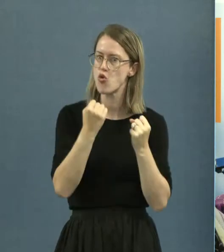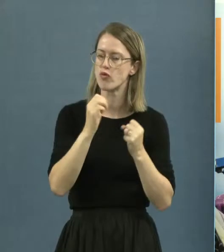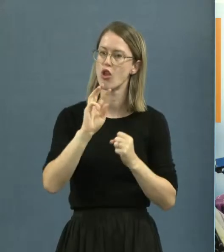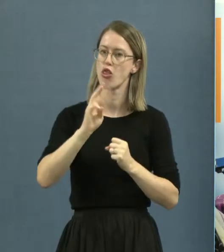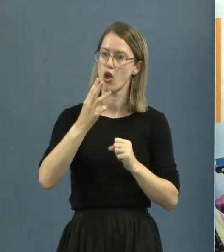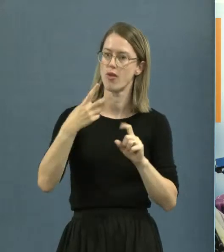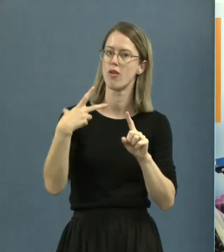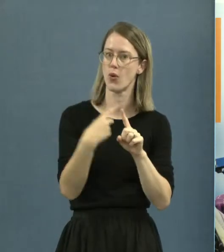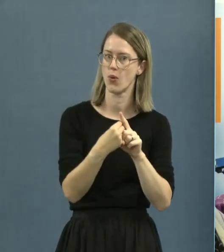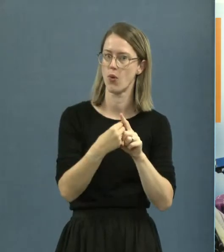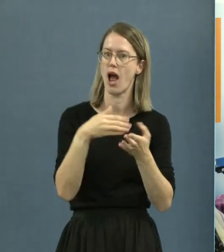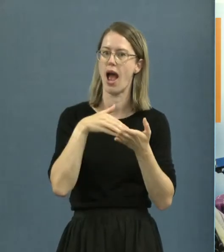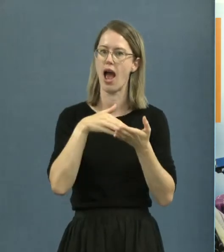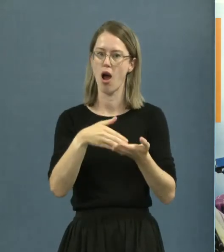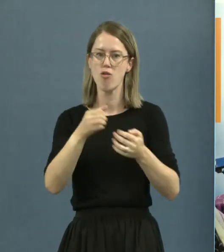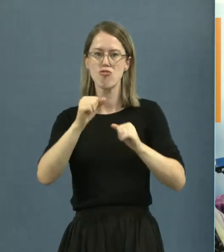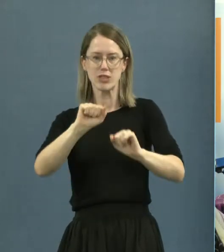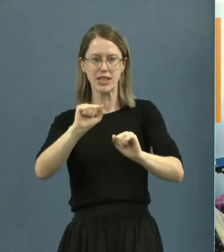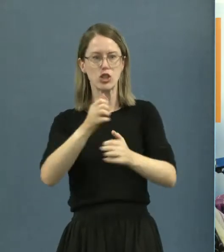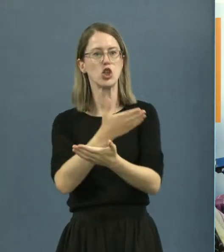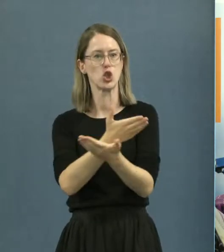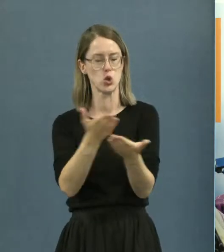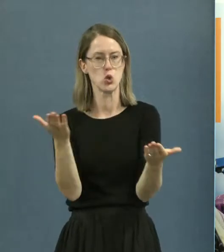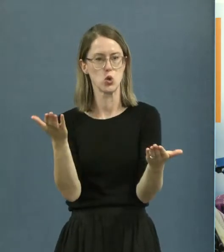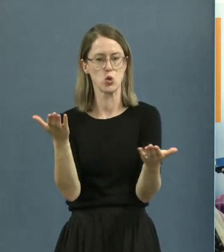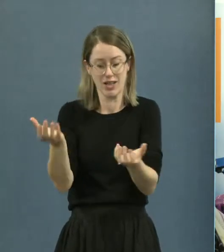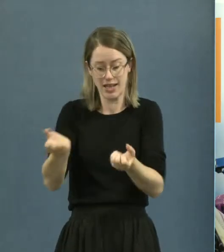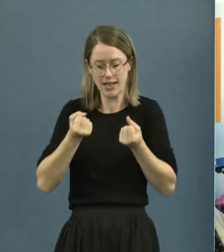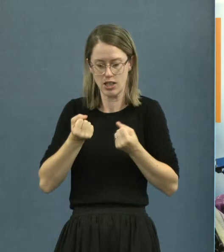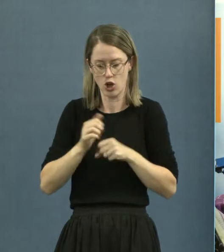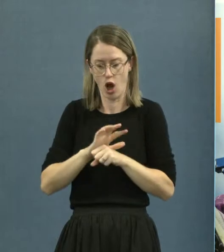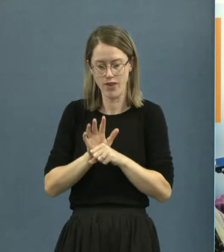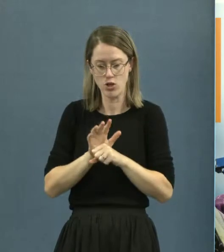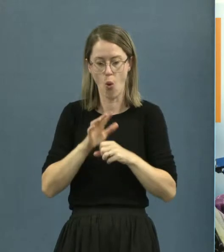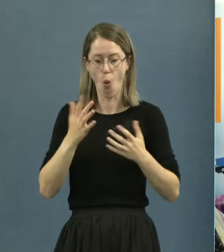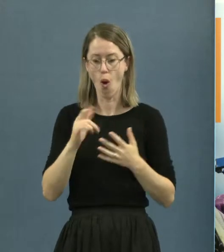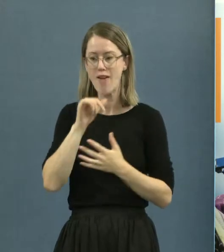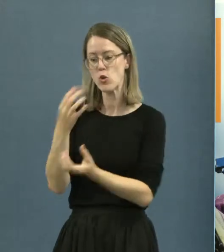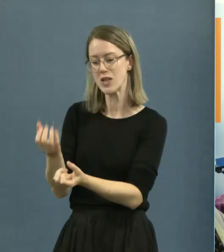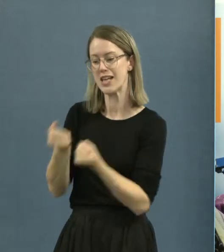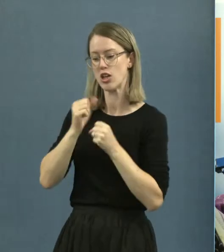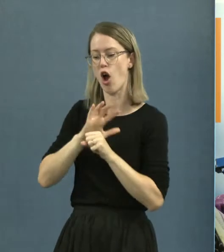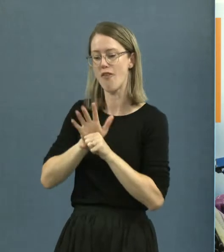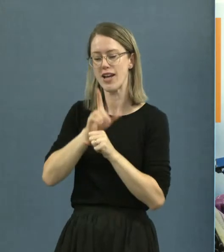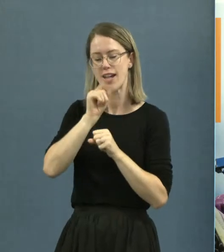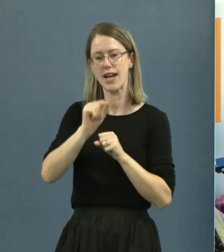please don't stumble at this next hurdle. The evidence shows a booster or third dose can